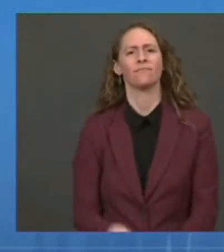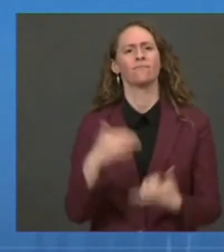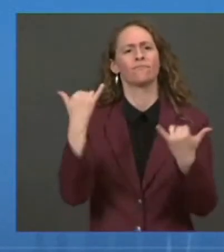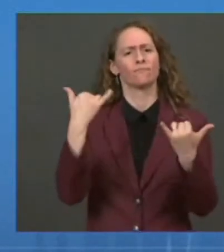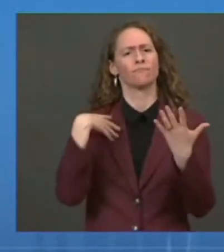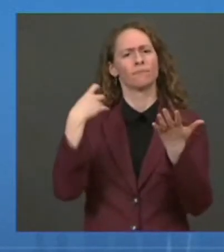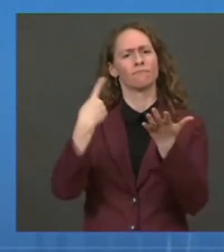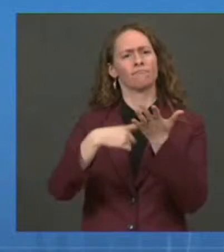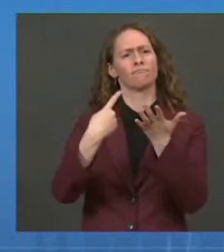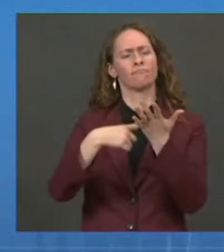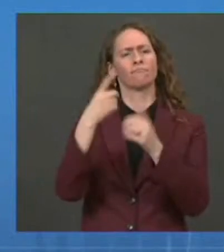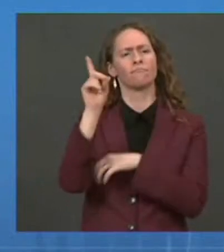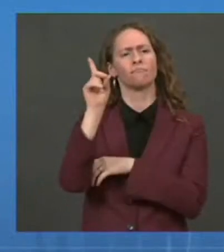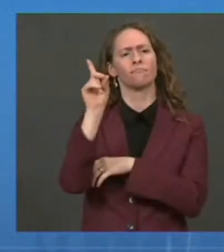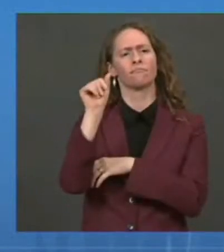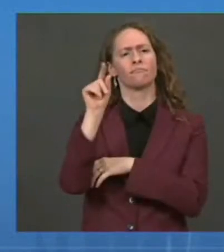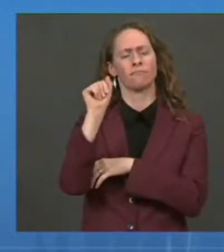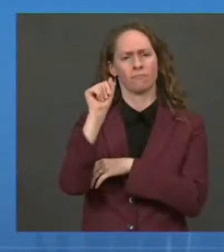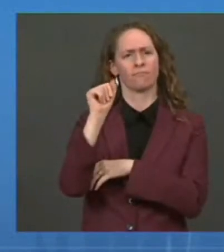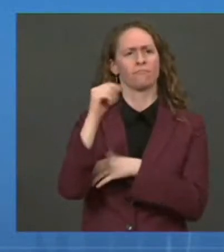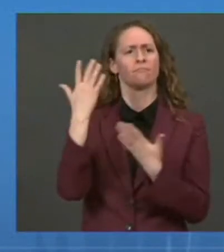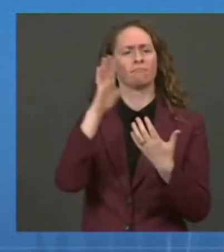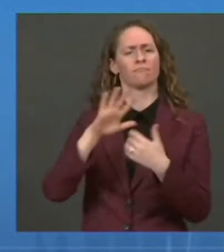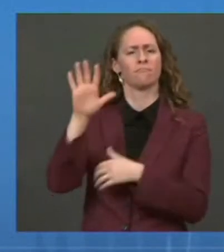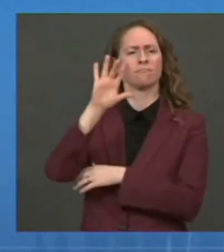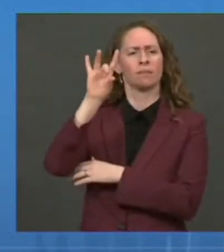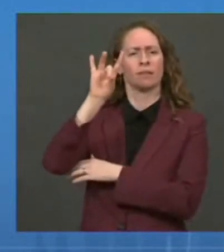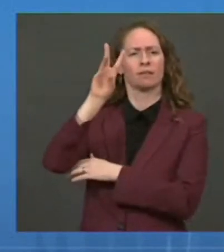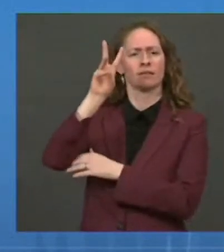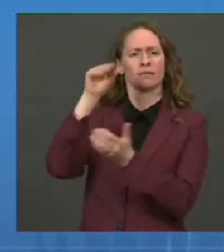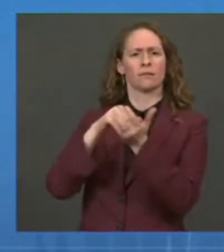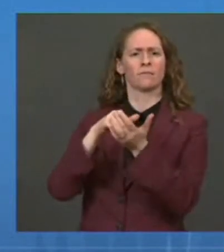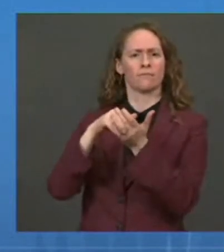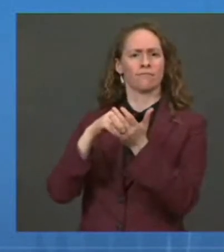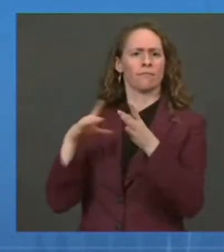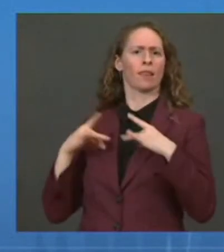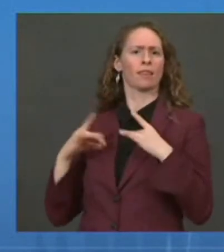YOU THROUGH TODAY'S DATA.